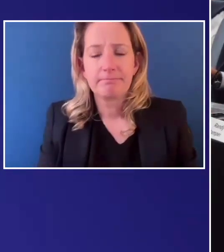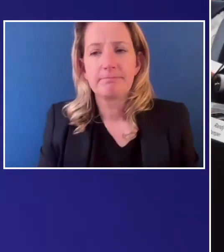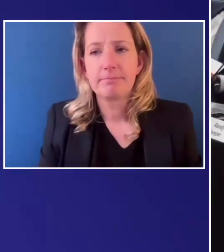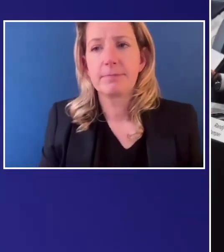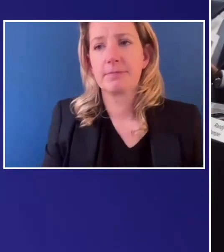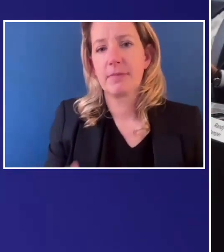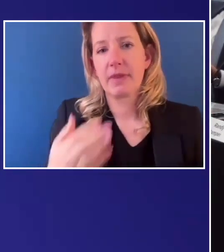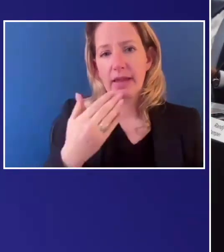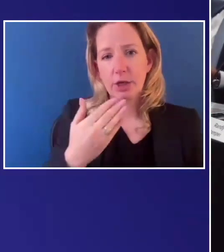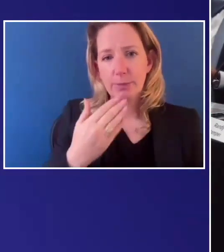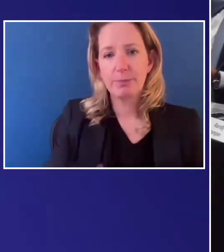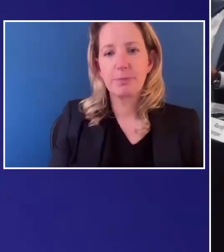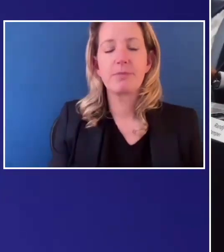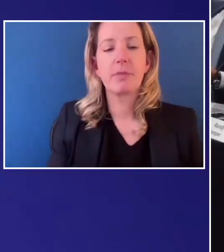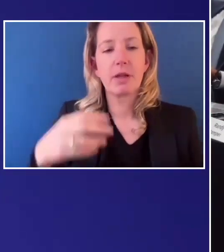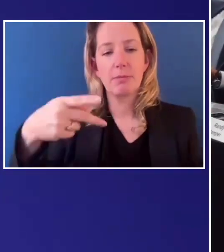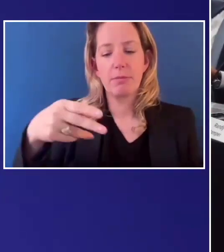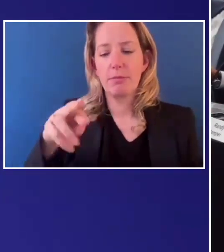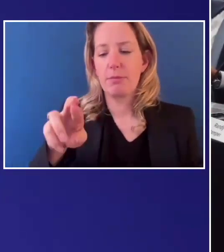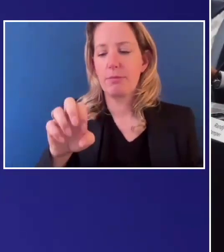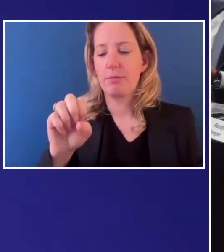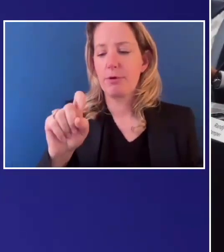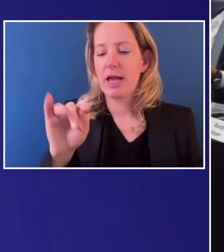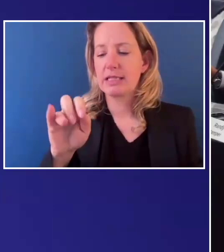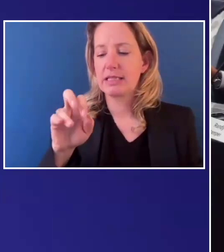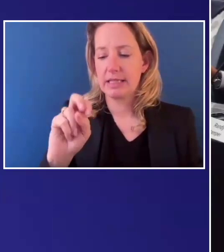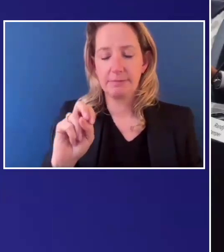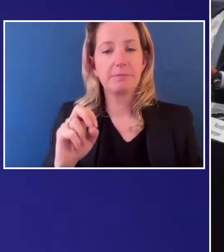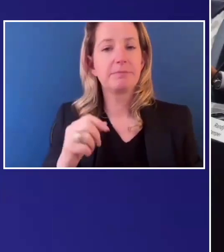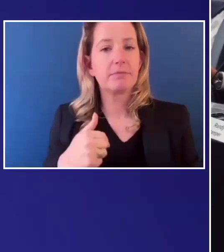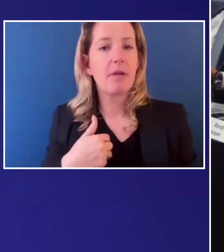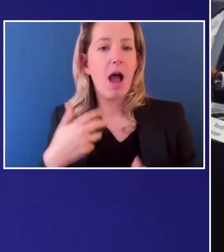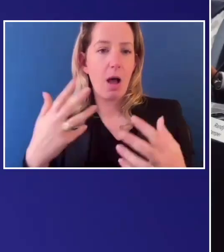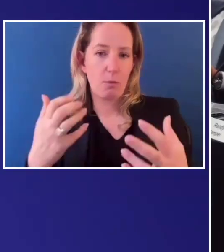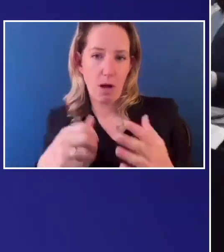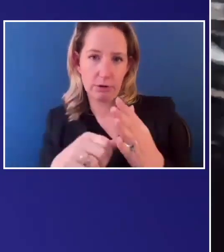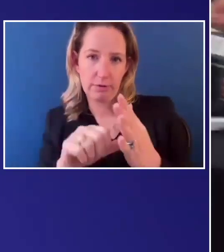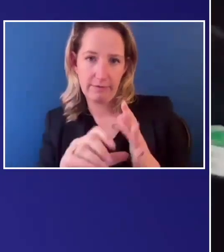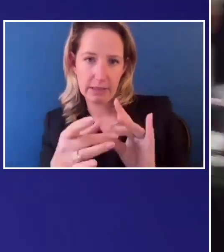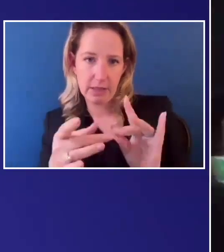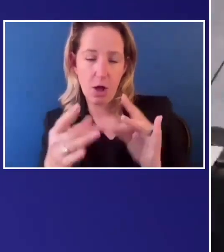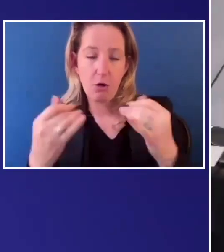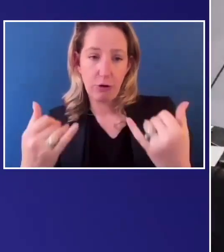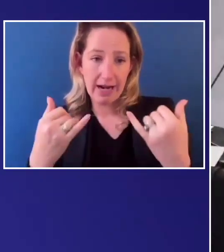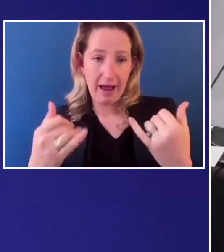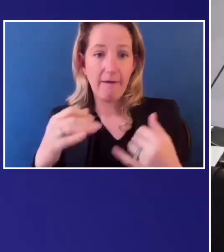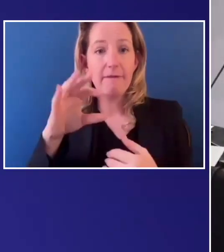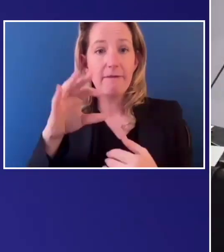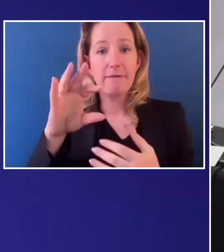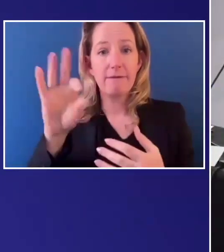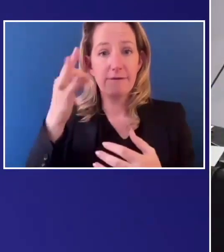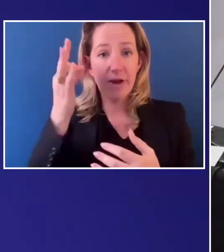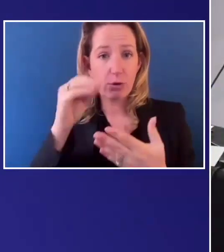Thank you. I just want to point out kind of another perspective on this is that right now, through the Federal Student Loan program, the Federal Government is